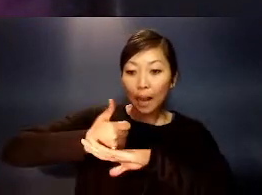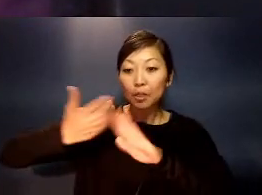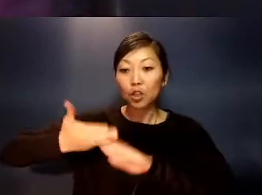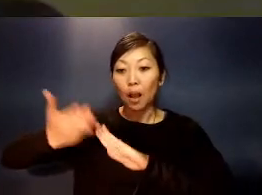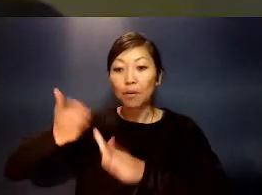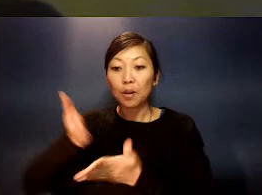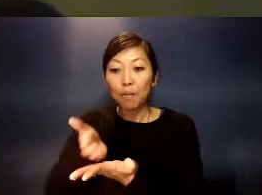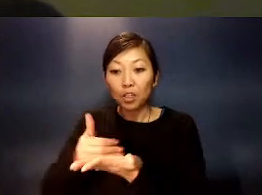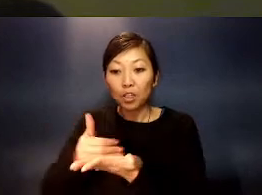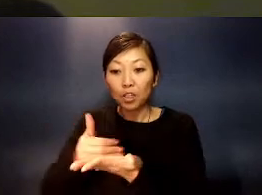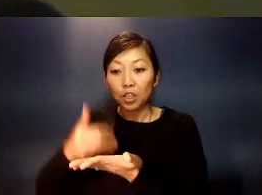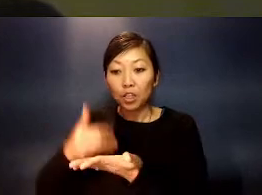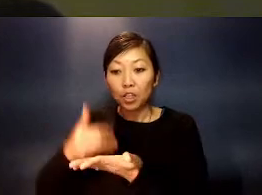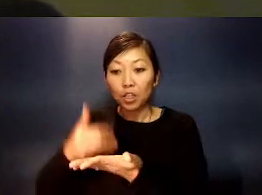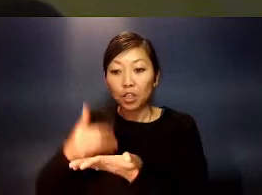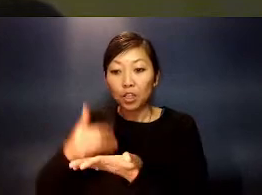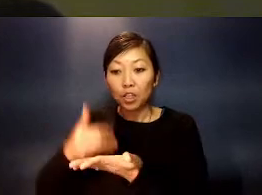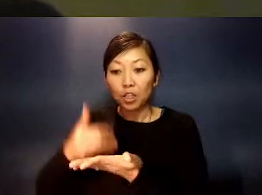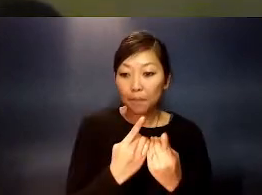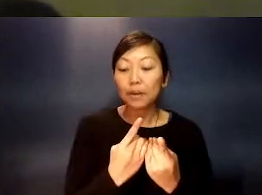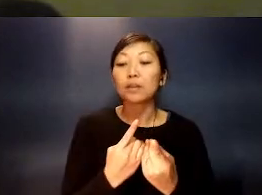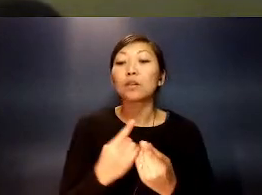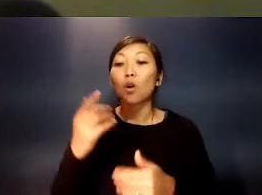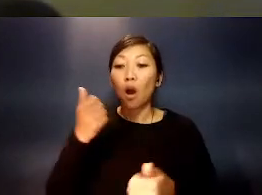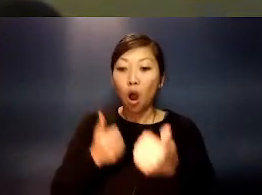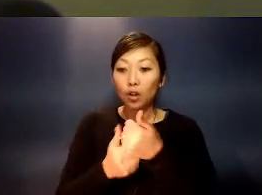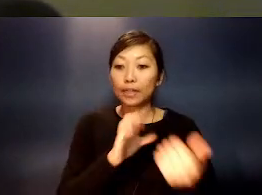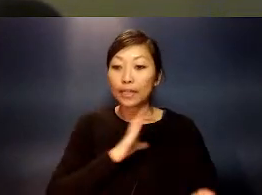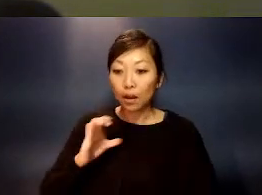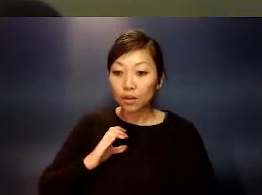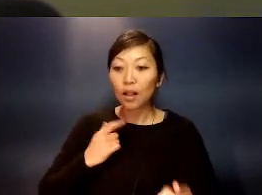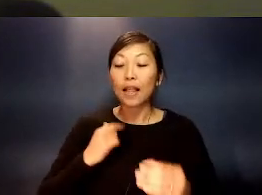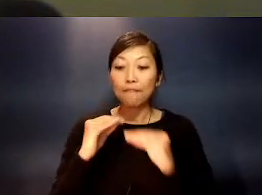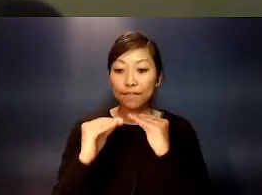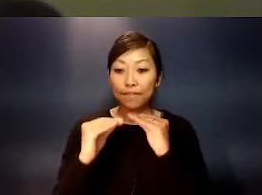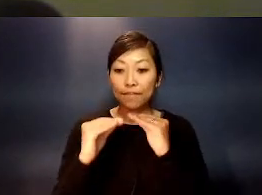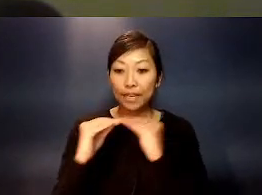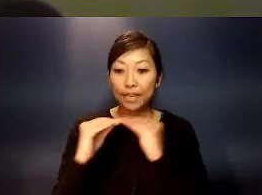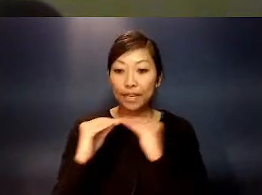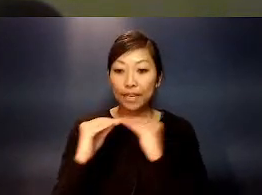FROM THE BUDGET COMMITTEE. THIS IS WHERE WE WILL TAKE UP AMENDMENTS THAT MAY BE